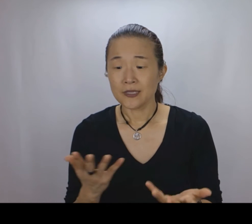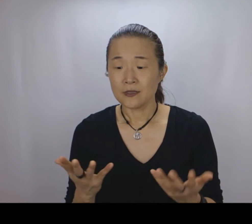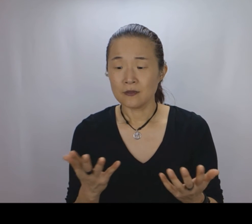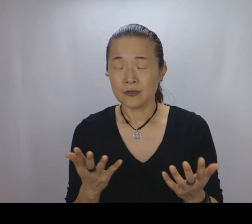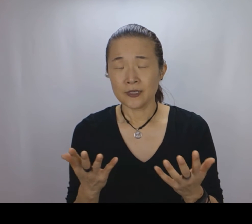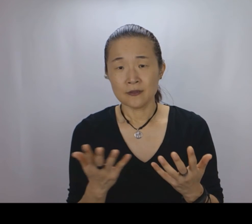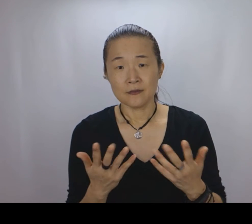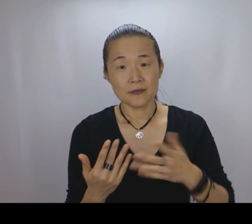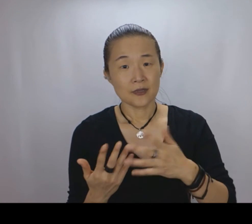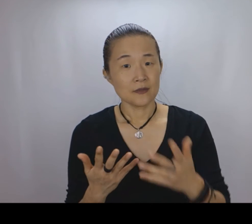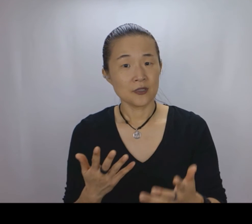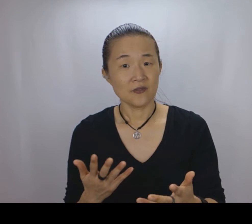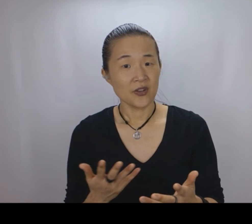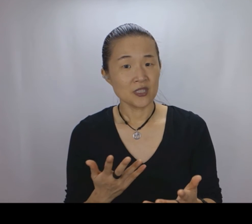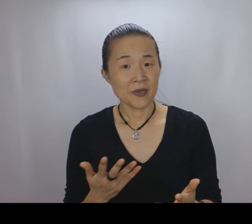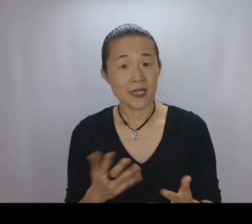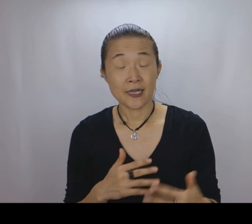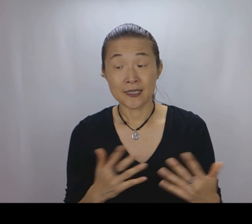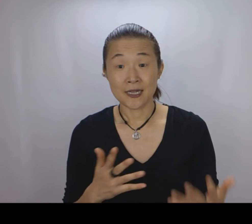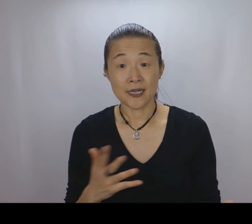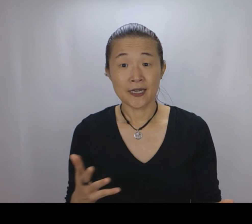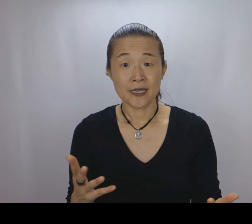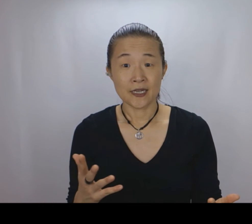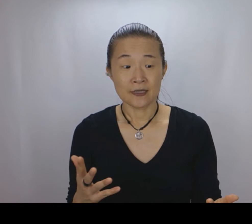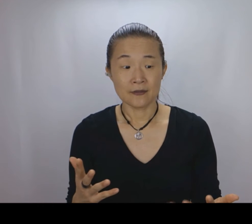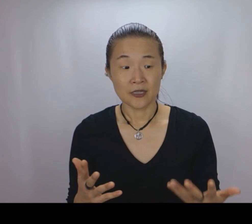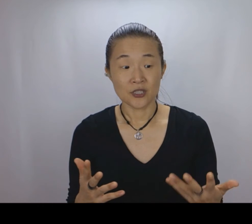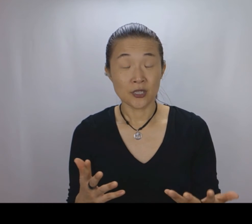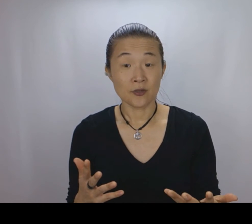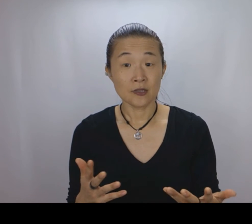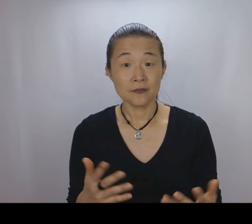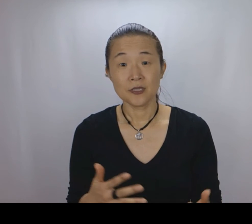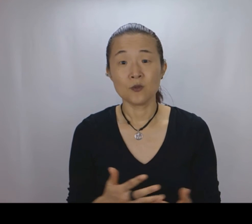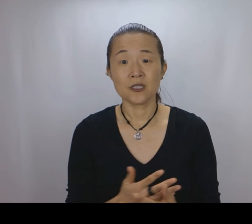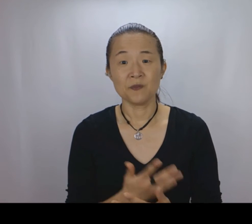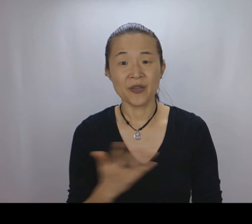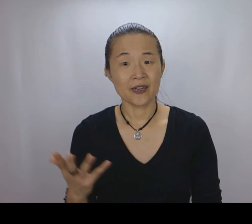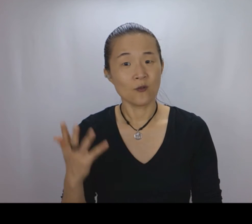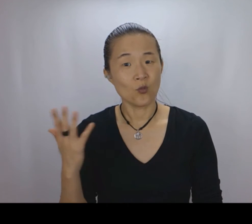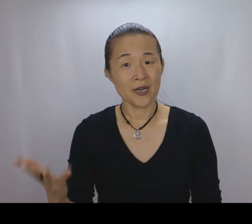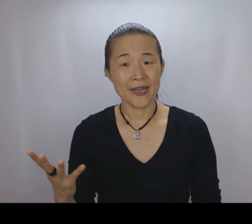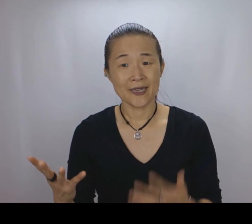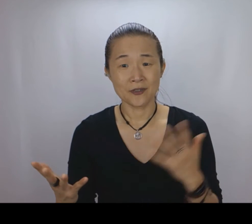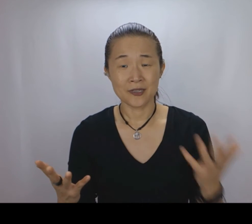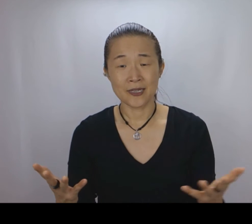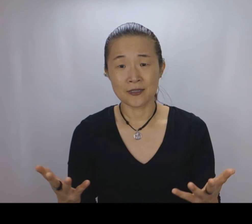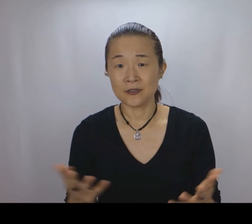Also, when you do fingerspelling and sign in general you want to pick one hand or the other.